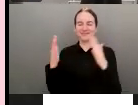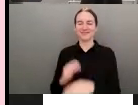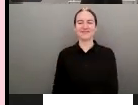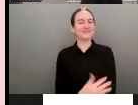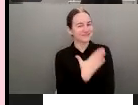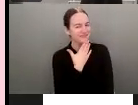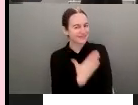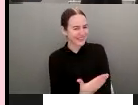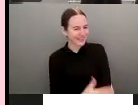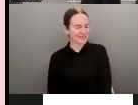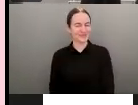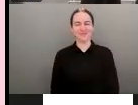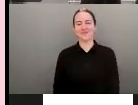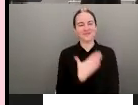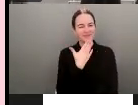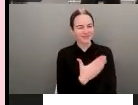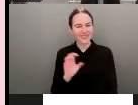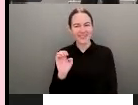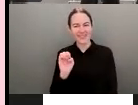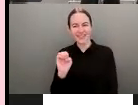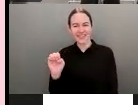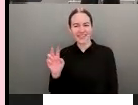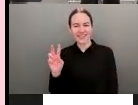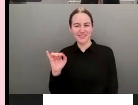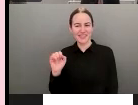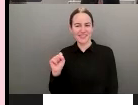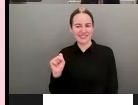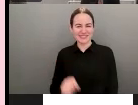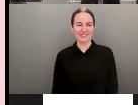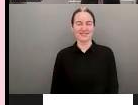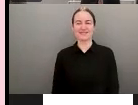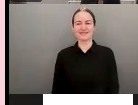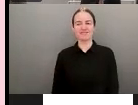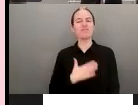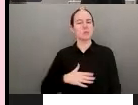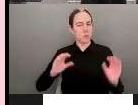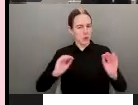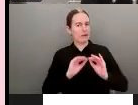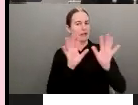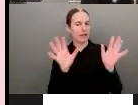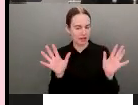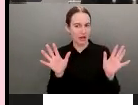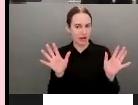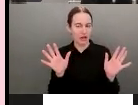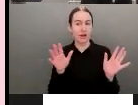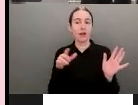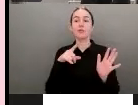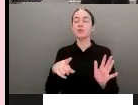Here, many things scale well, many texts - well, some of them scale well, and some are still readable. And... But then there is this text: Current estimated delivery time: 2-7 working... And ellipsis there.